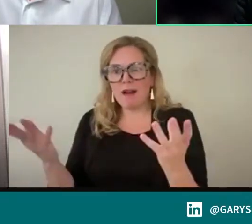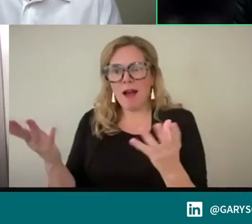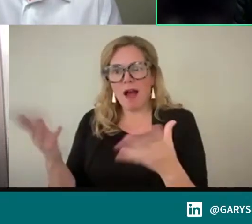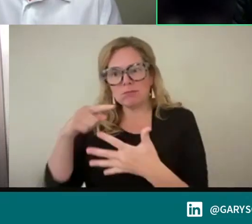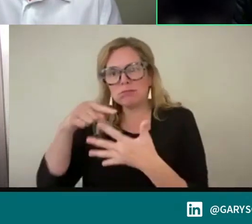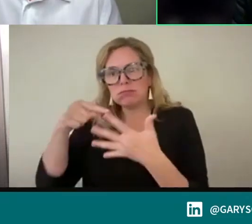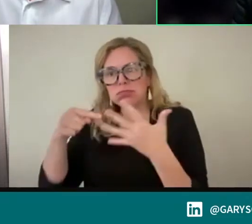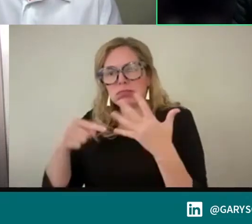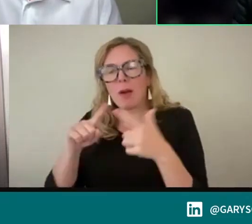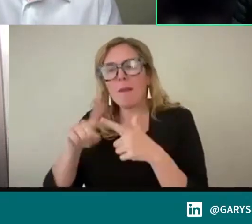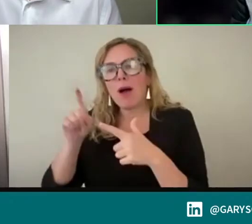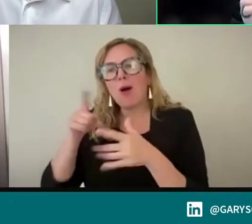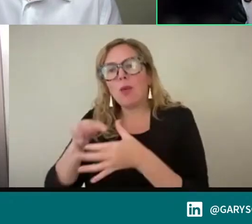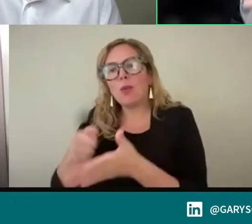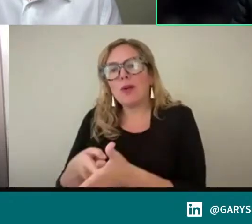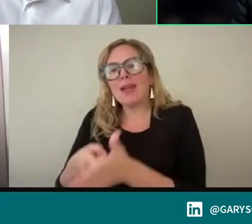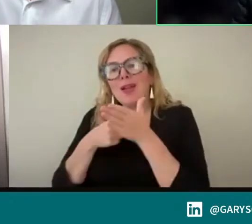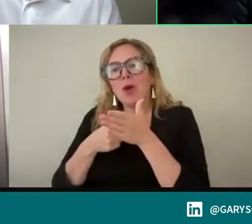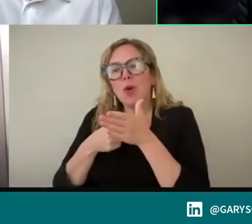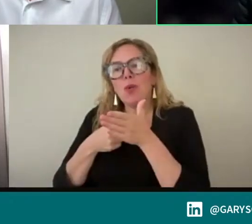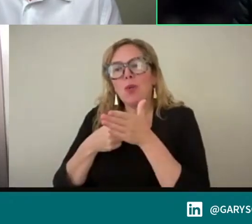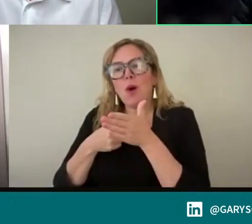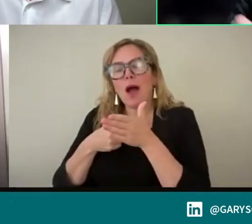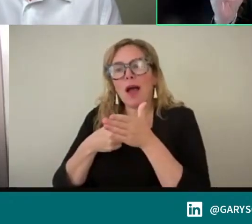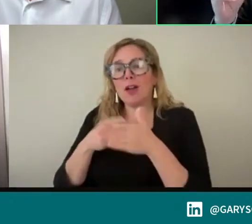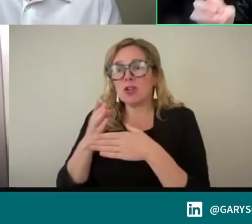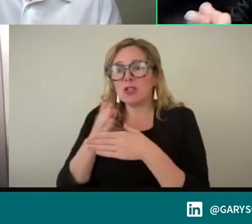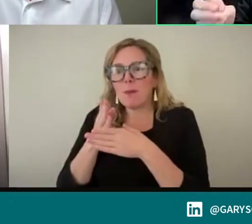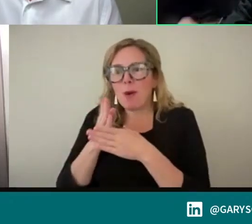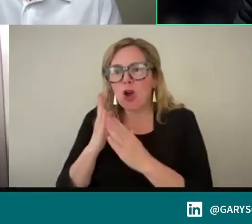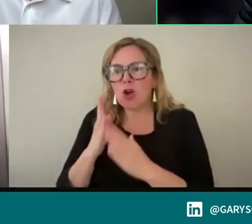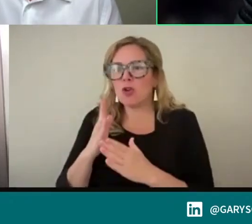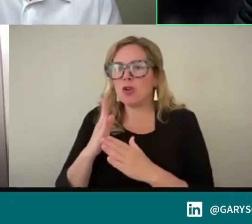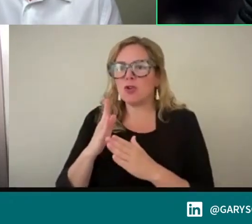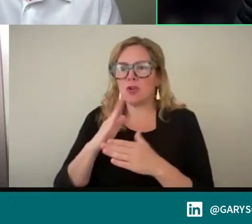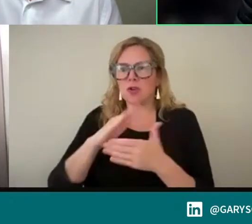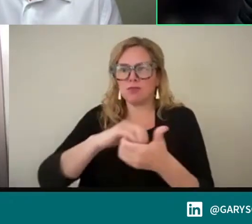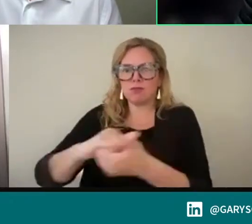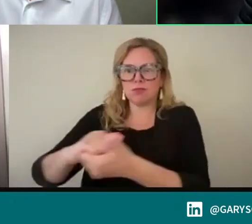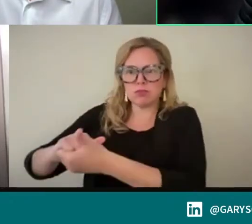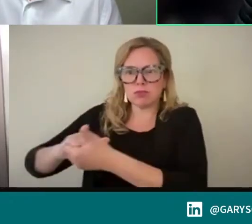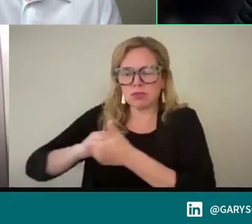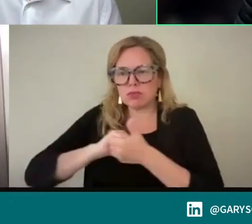that are gonna to be thinking out of the box, about the end user's actual unique needs.